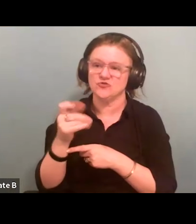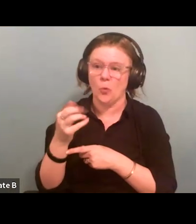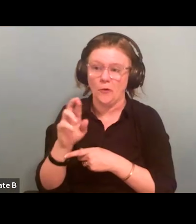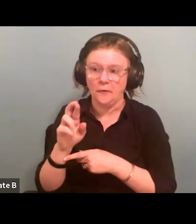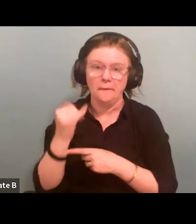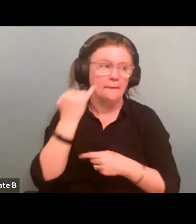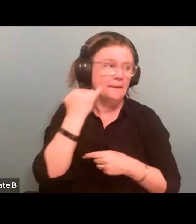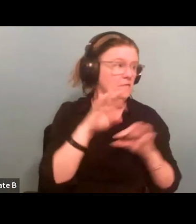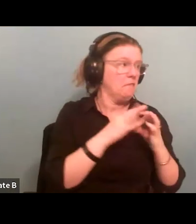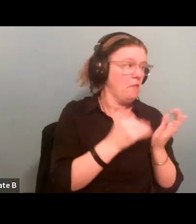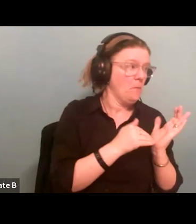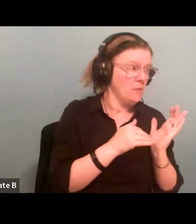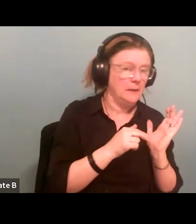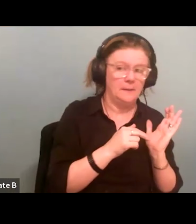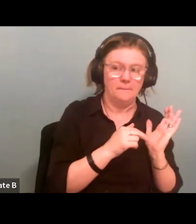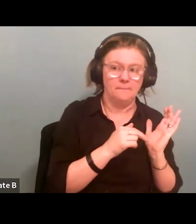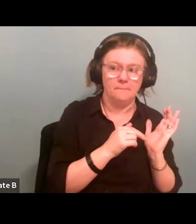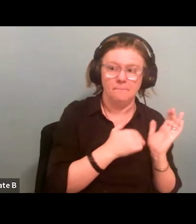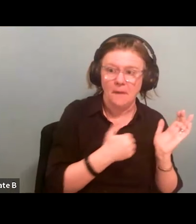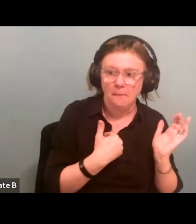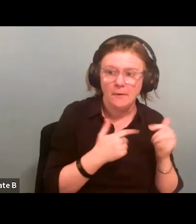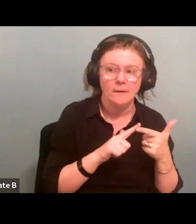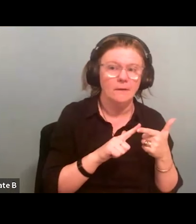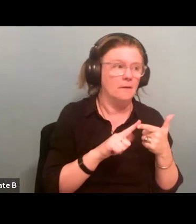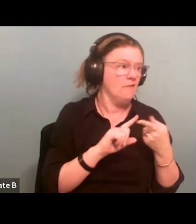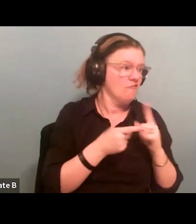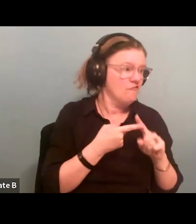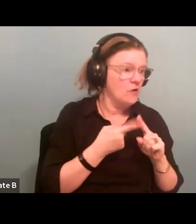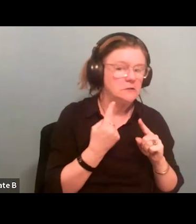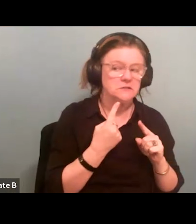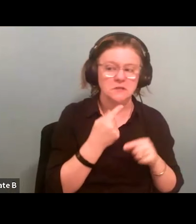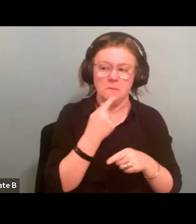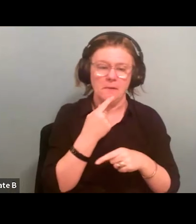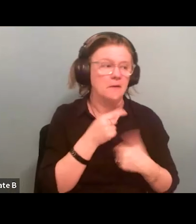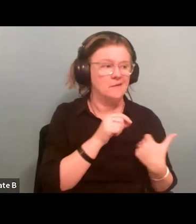of from a perpetrator who may have a substance abuse